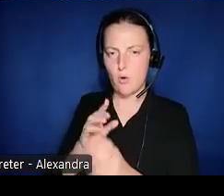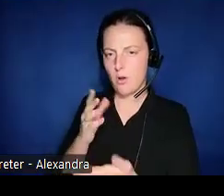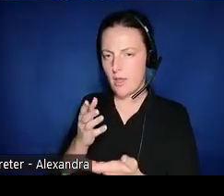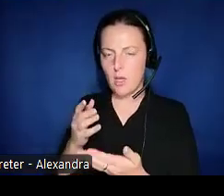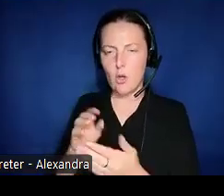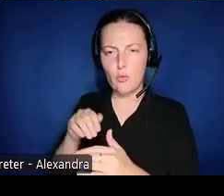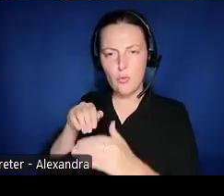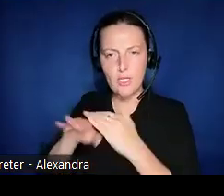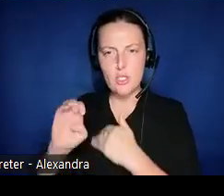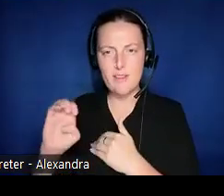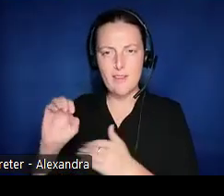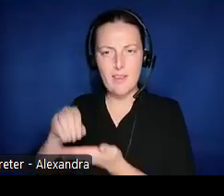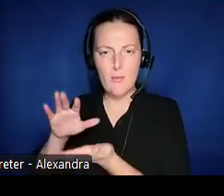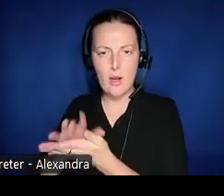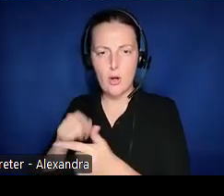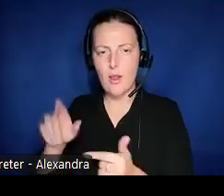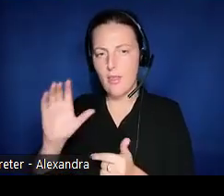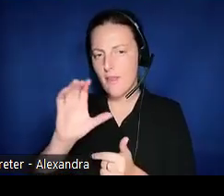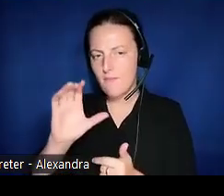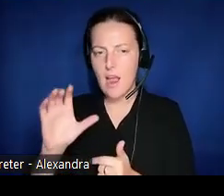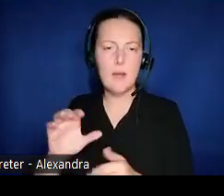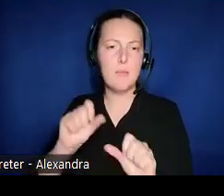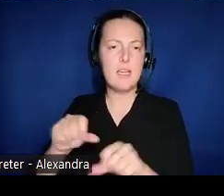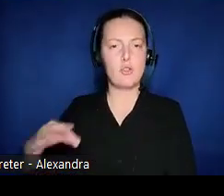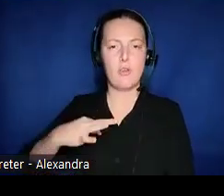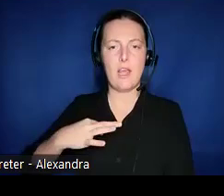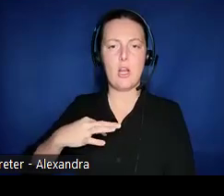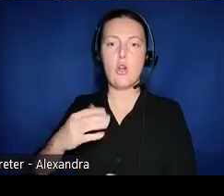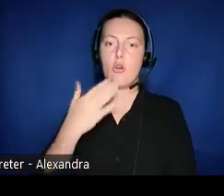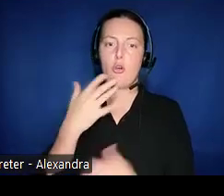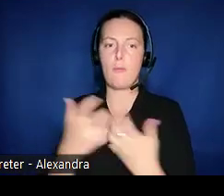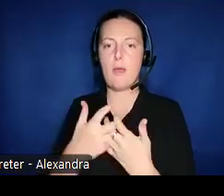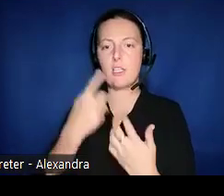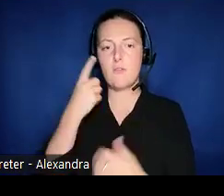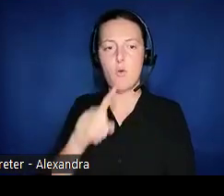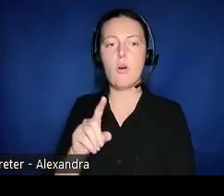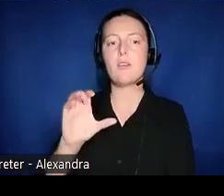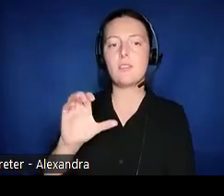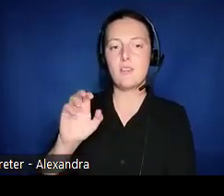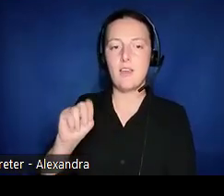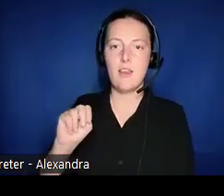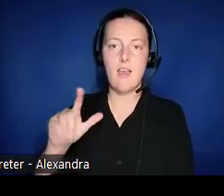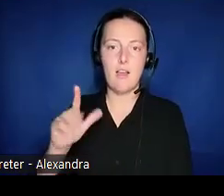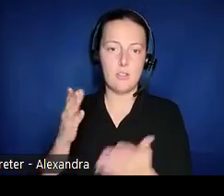that would be good candidates for the CNL service. Lastly, uh what I am most excited about is ongoing